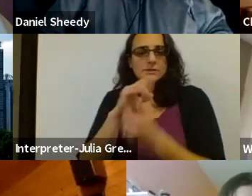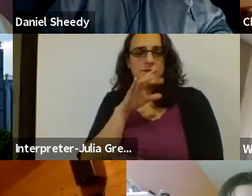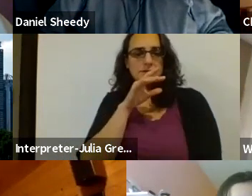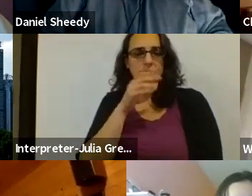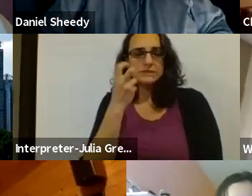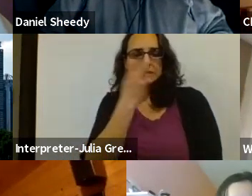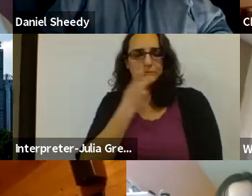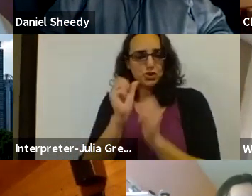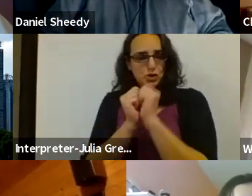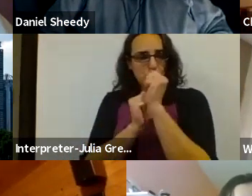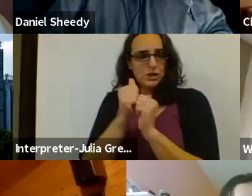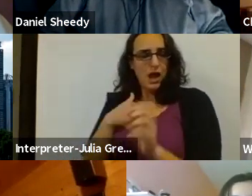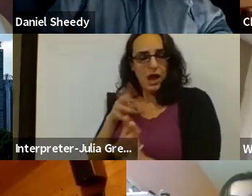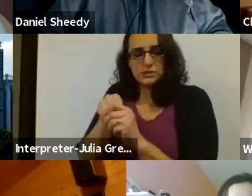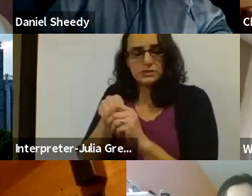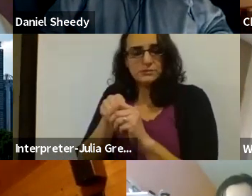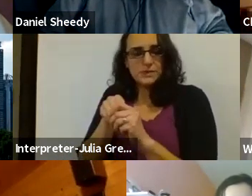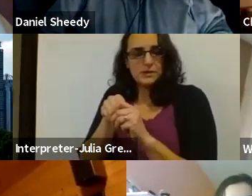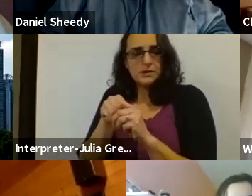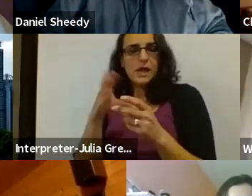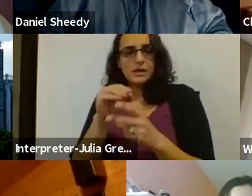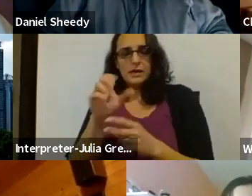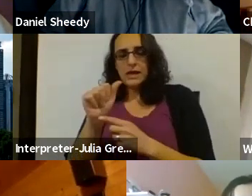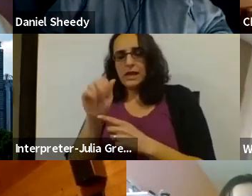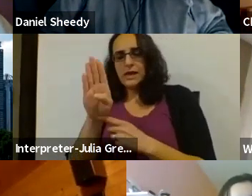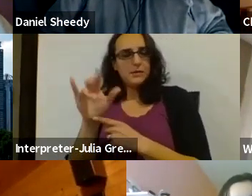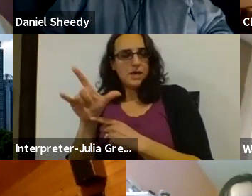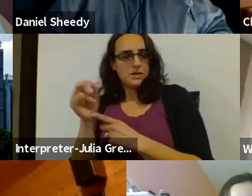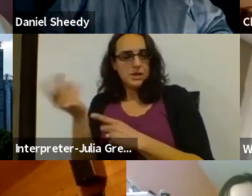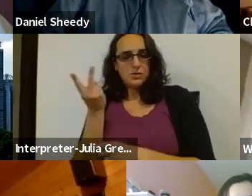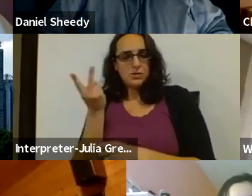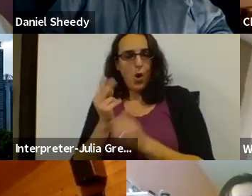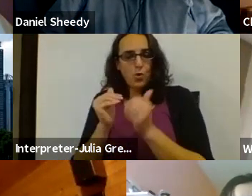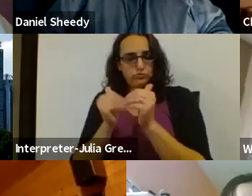Malia Savas: I participated alongside Abby Leo, who were both going through to the next round, which I think is